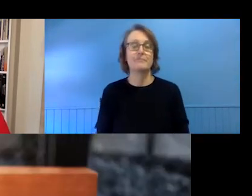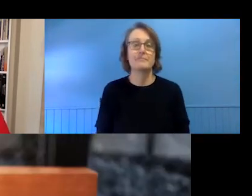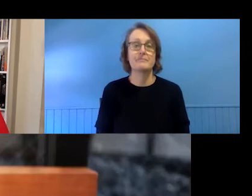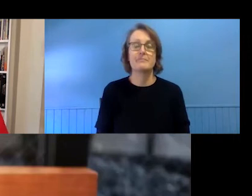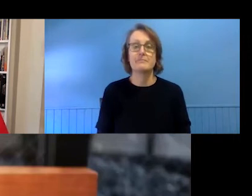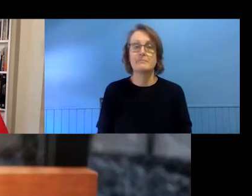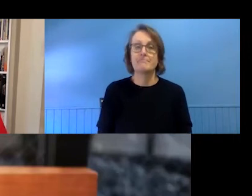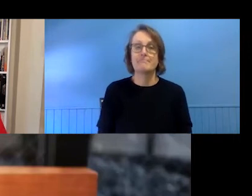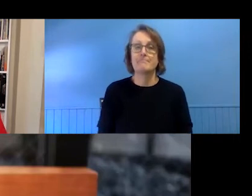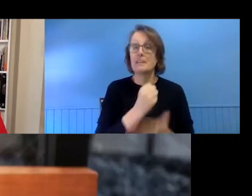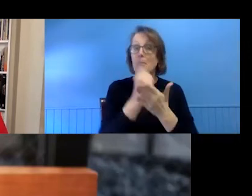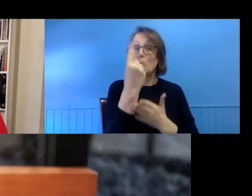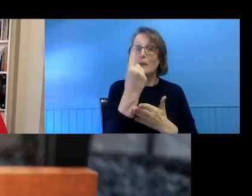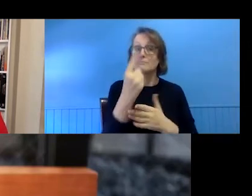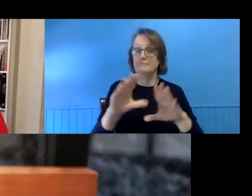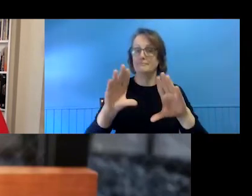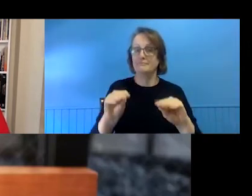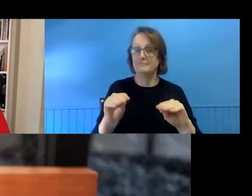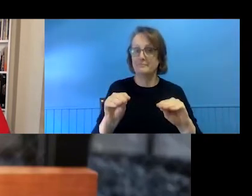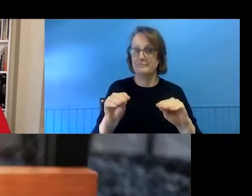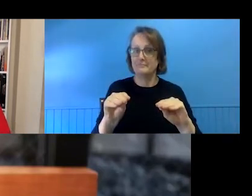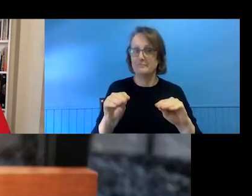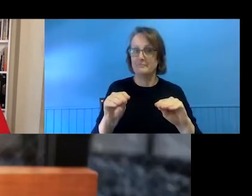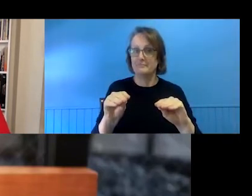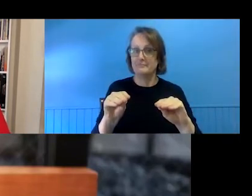"press pause". It is entirely possible that you already have.